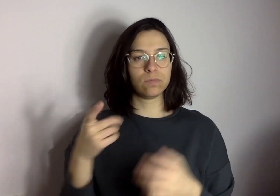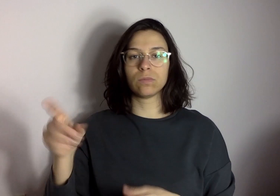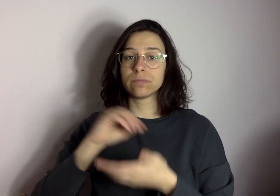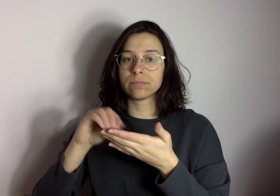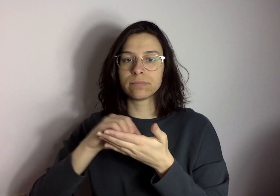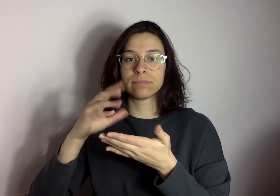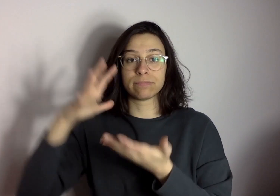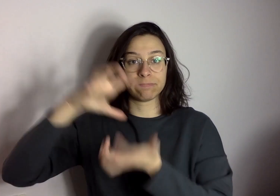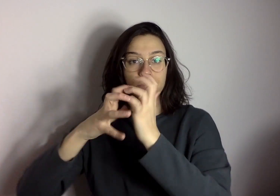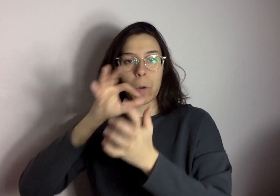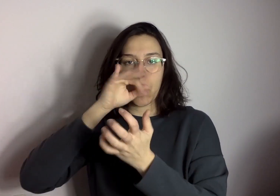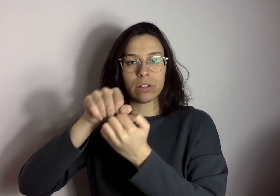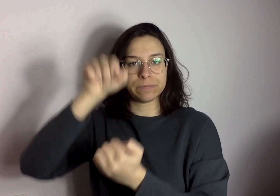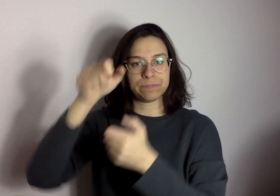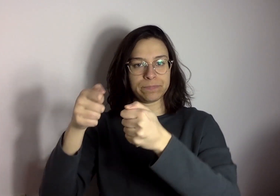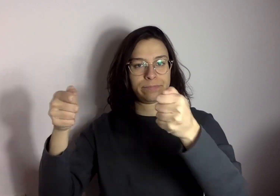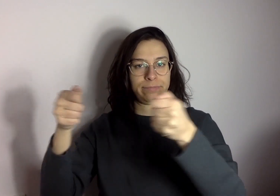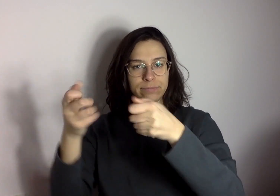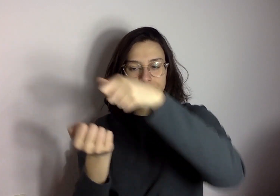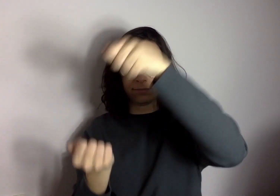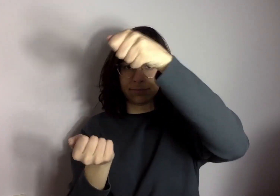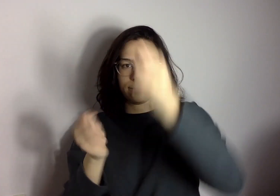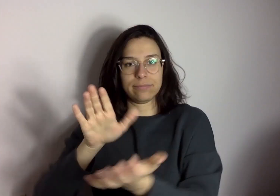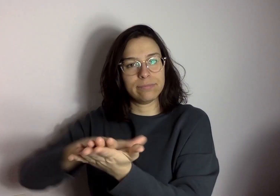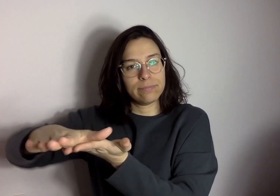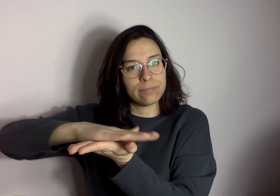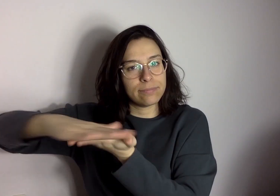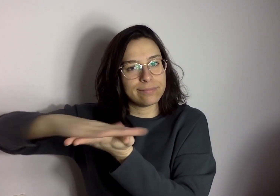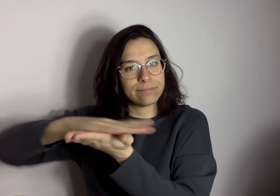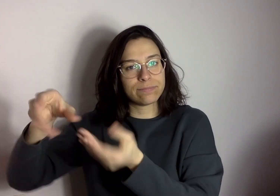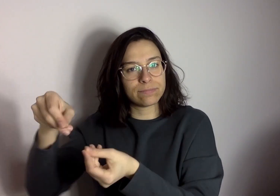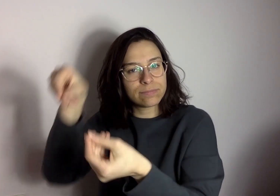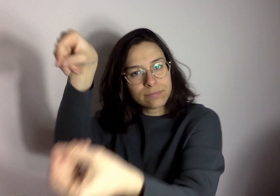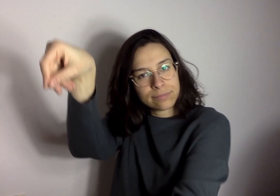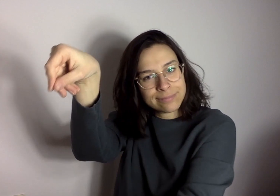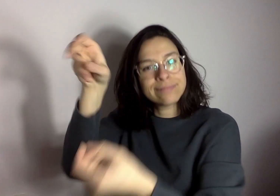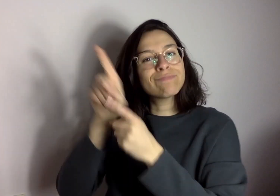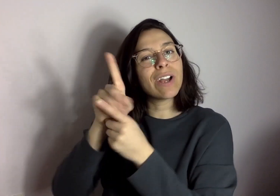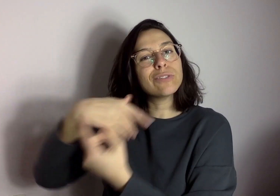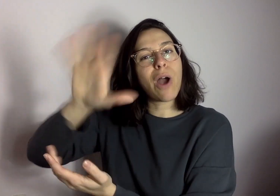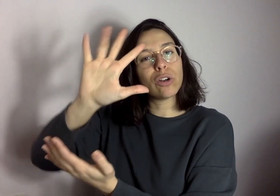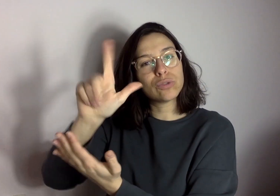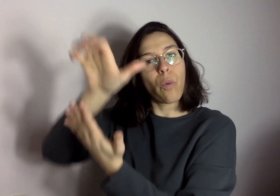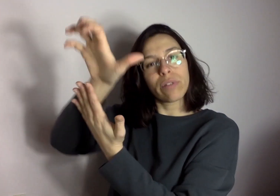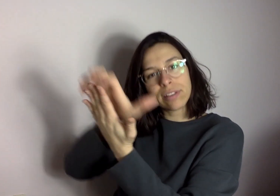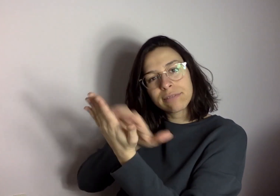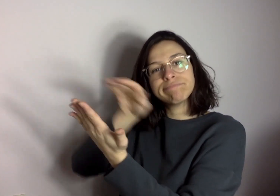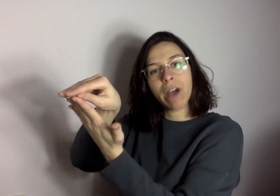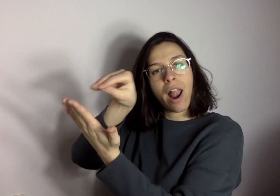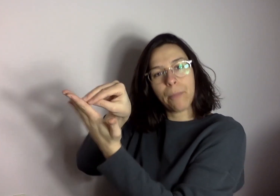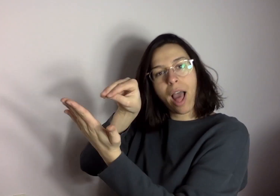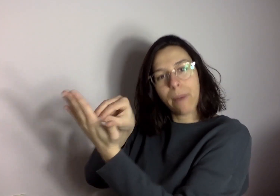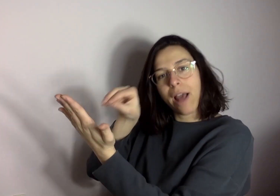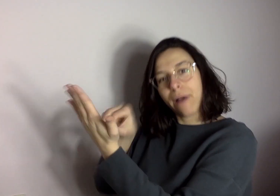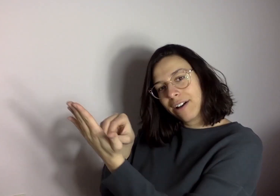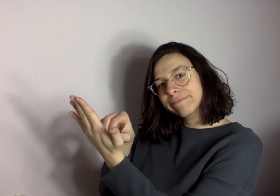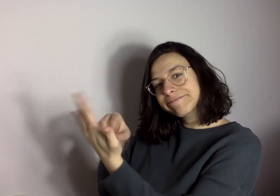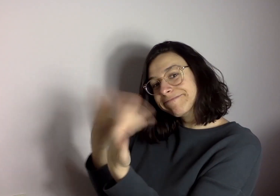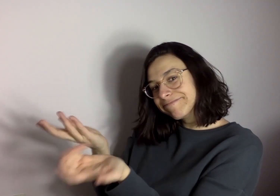And with written german it is not possible it´s just a long dry text on paper.